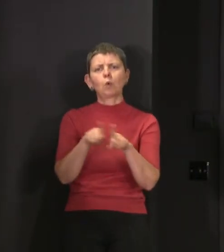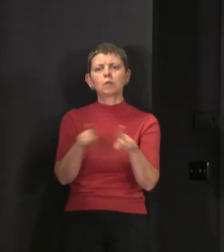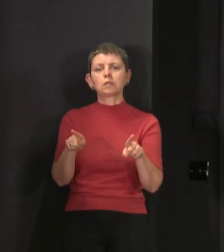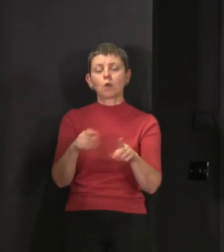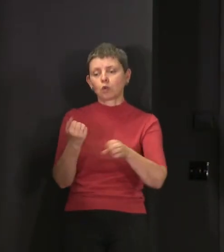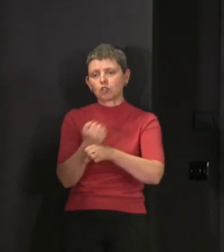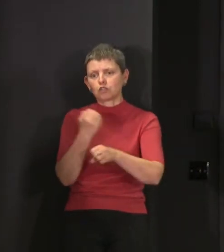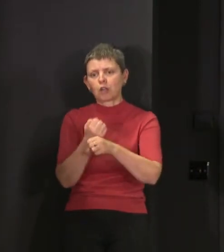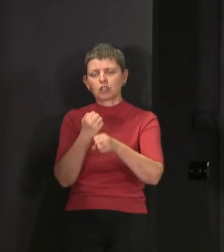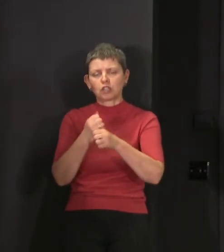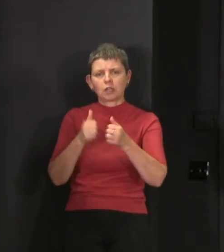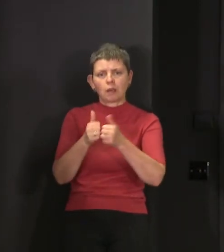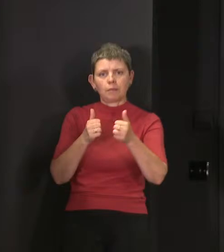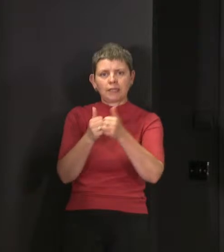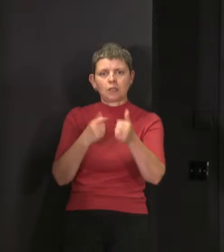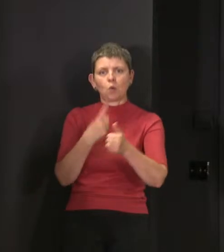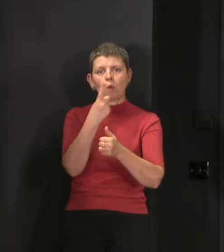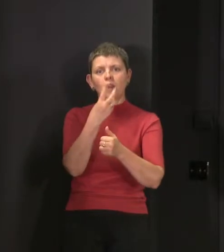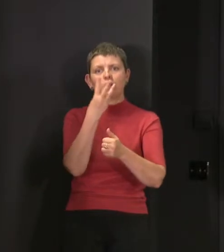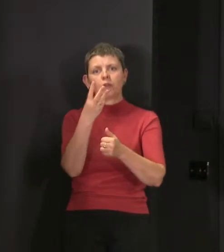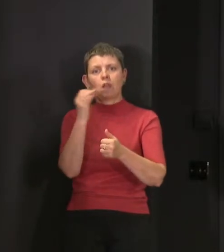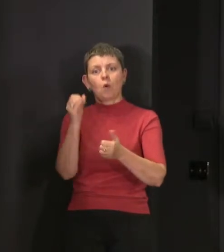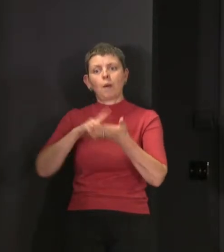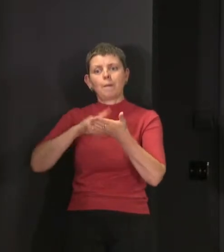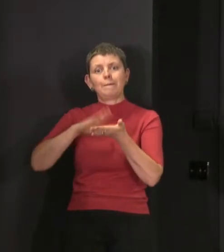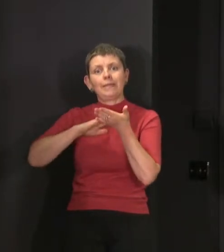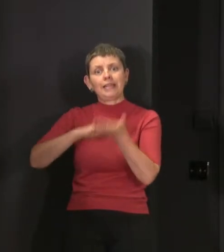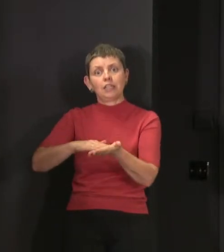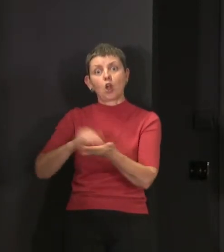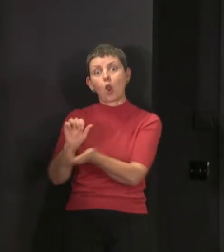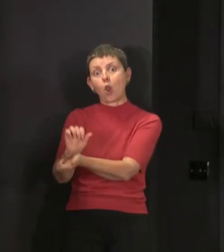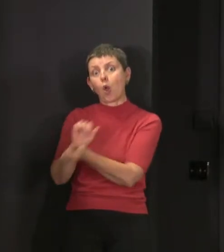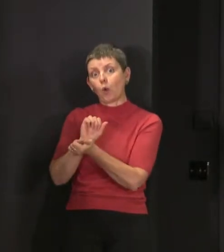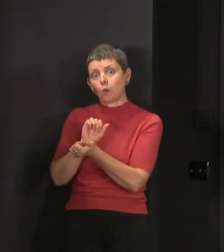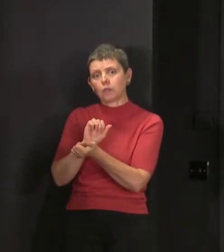companies with £100 million loans, to help small and medium companies to accelerate their